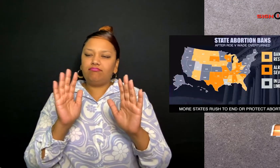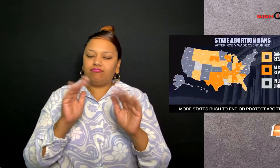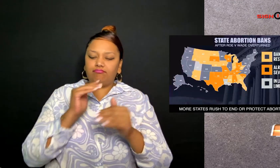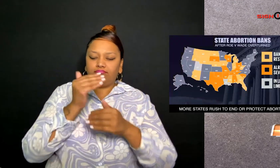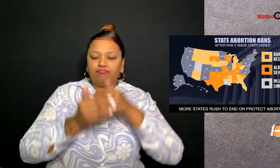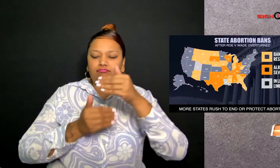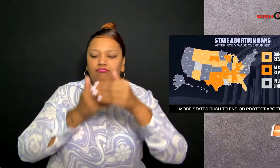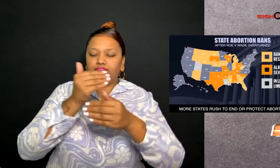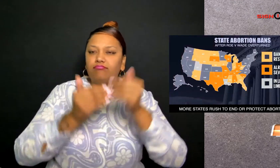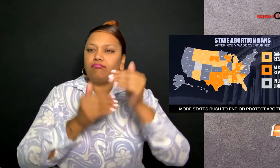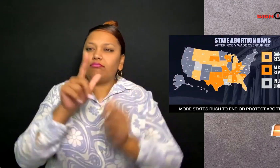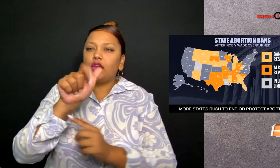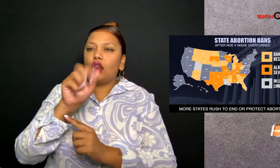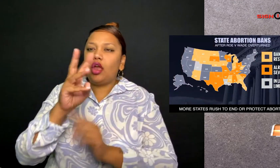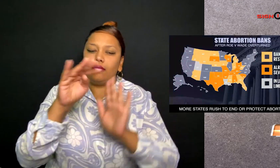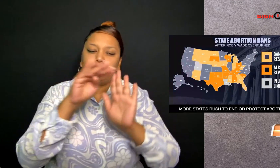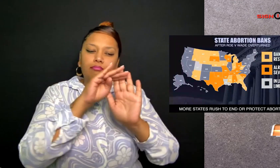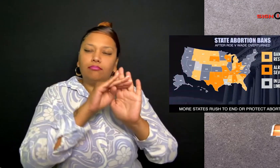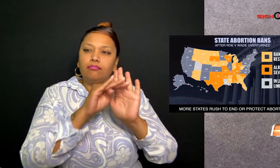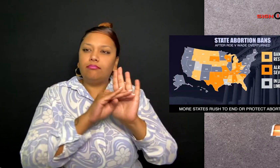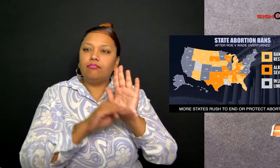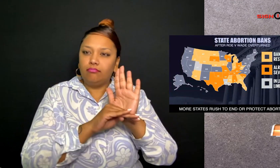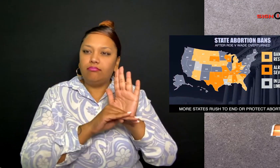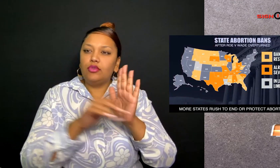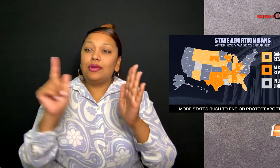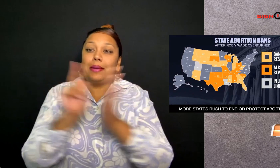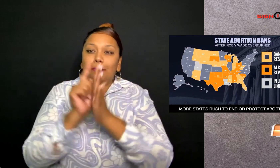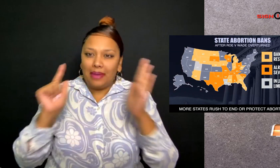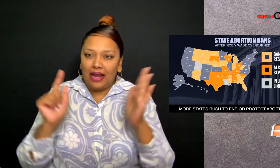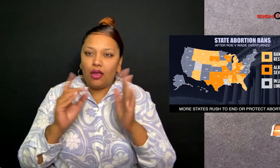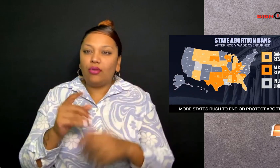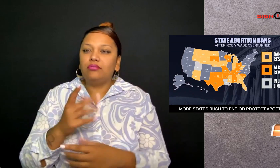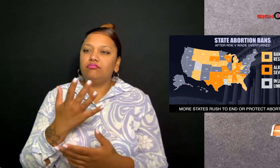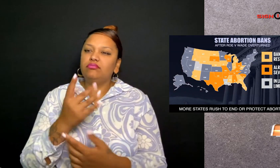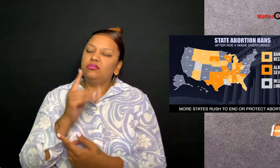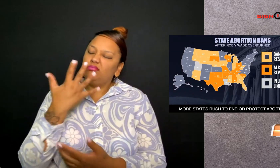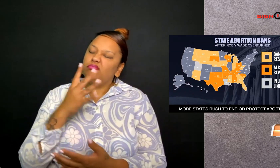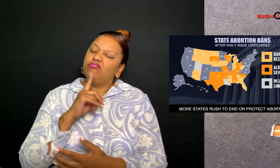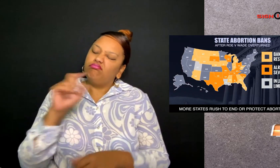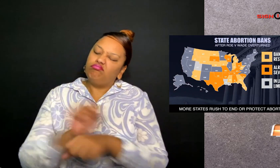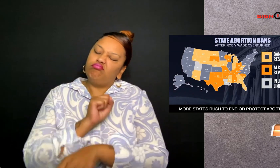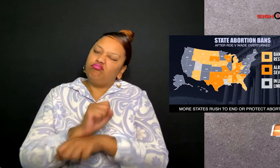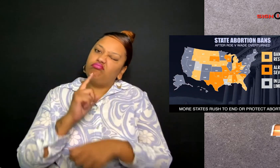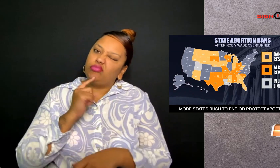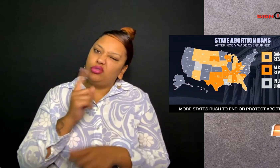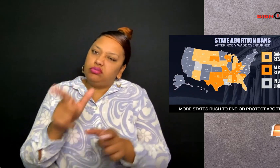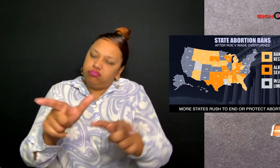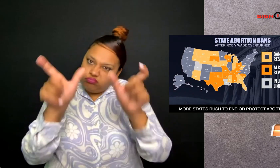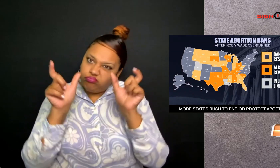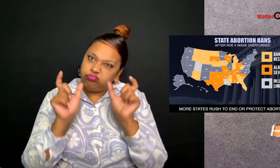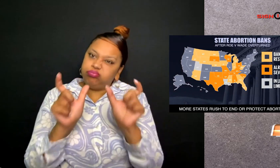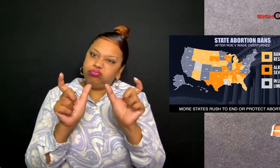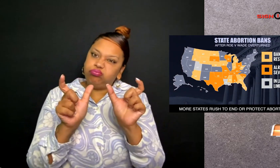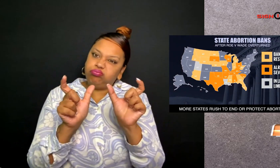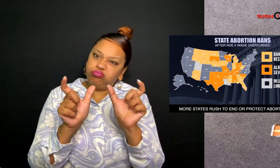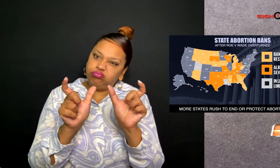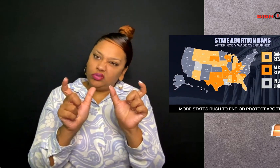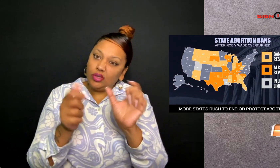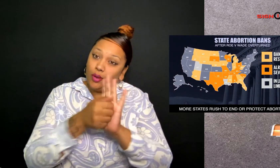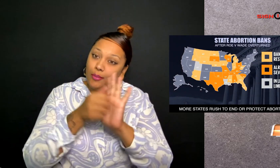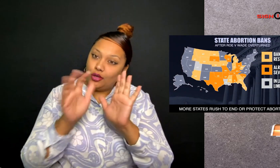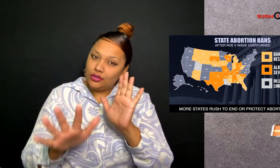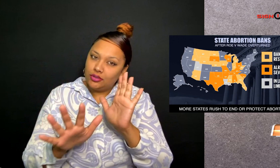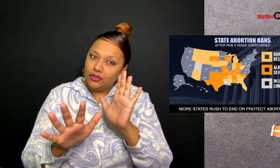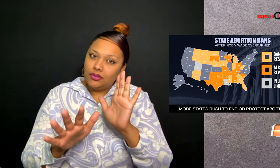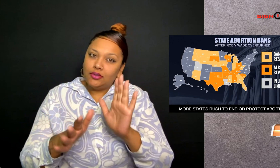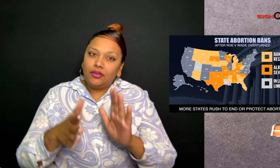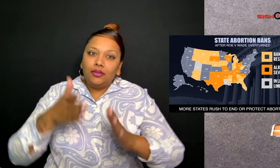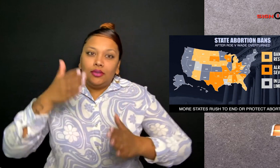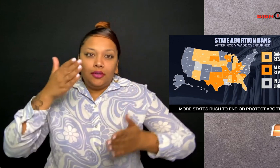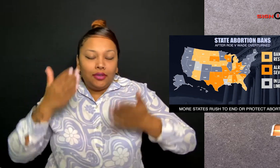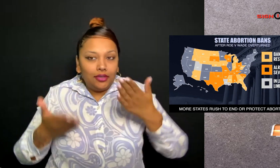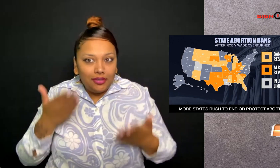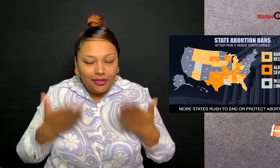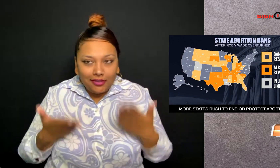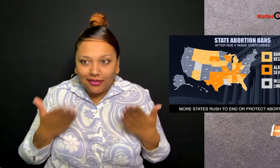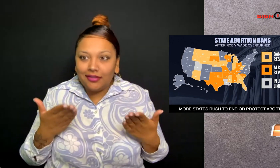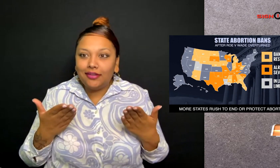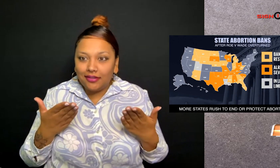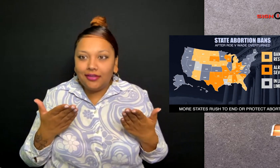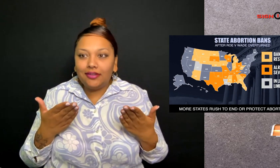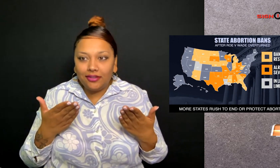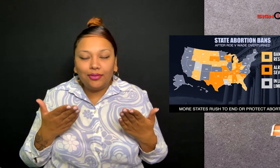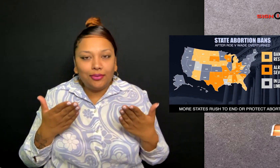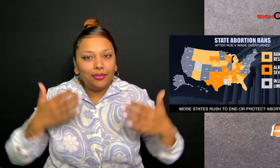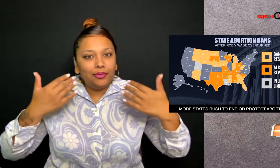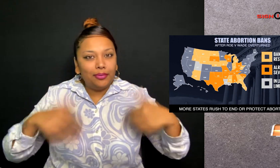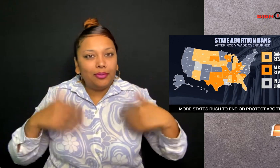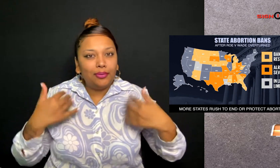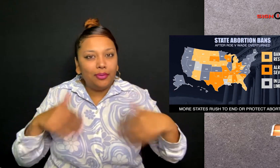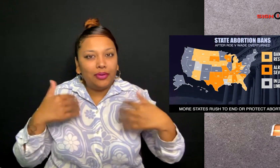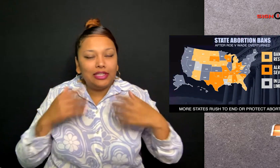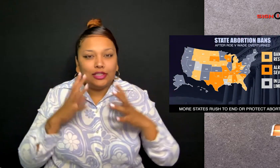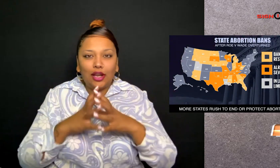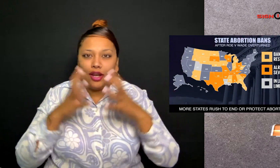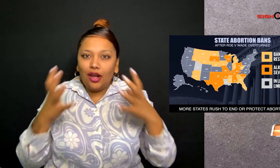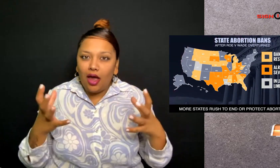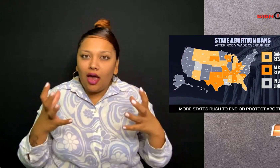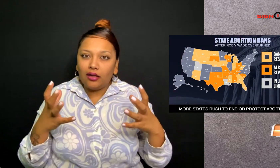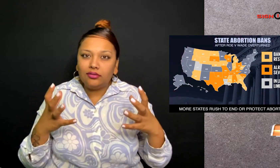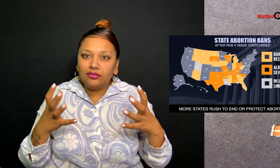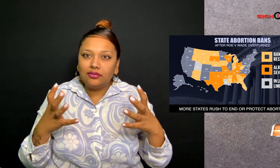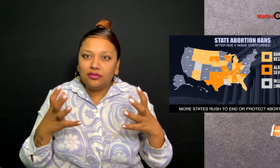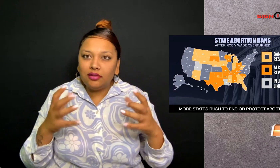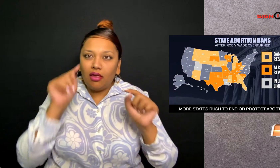but the states in orange already have laws in place to ban or severely restrict abortions